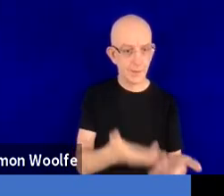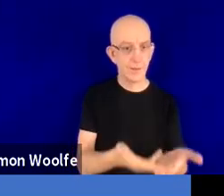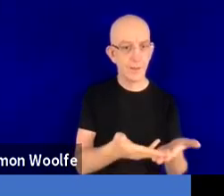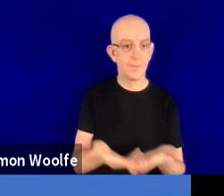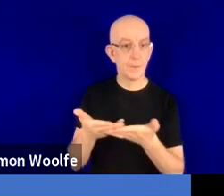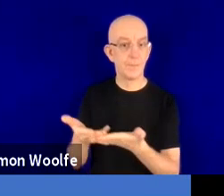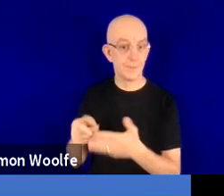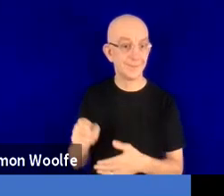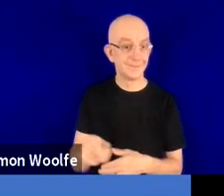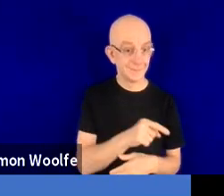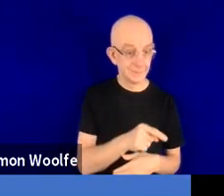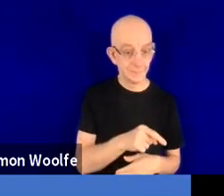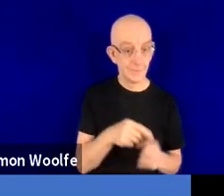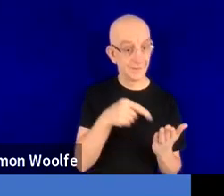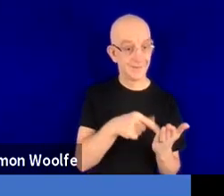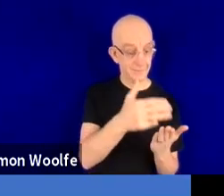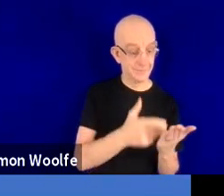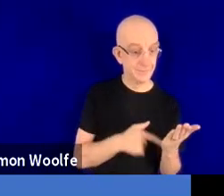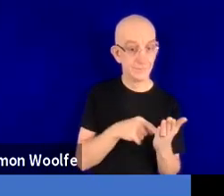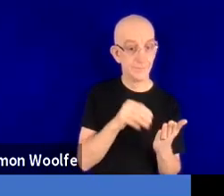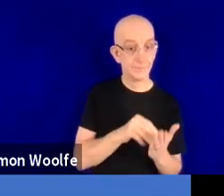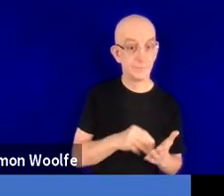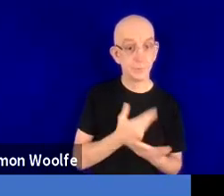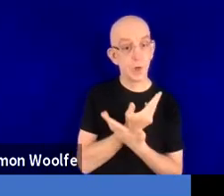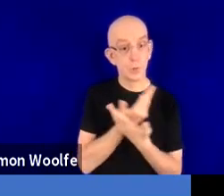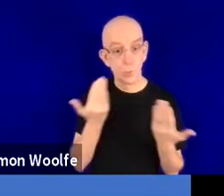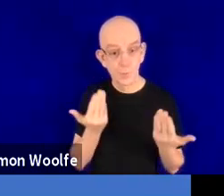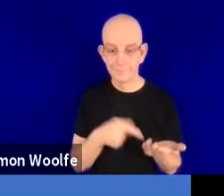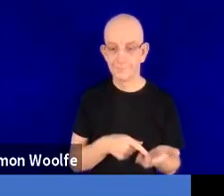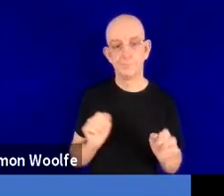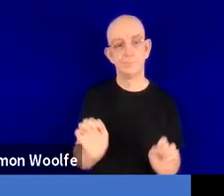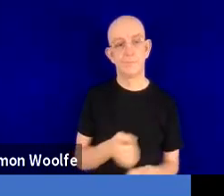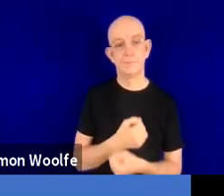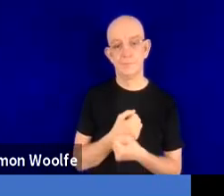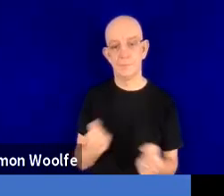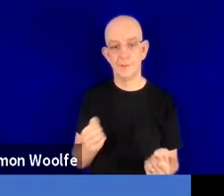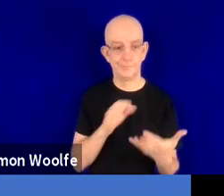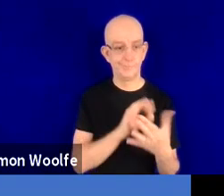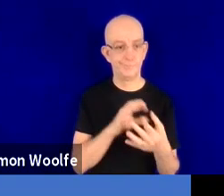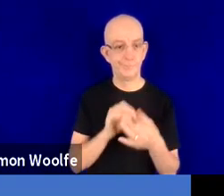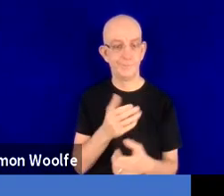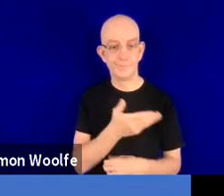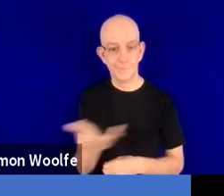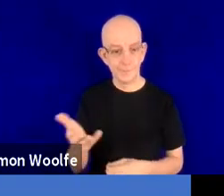But beyond this social registry, we definitely need visibility, specific registry